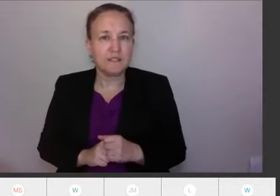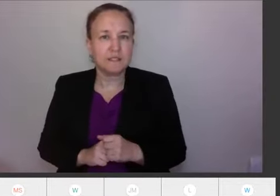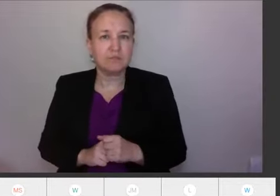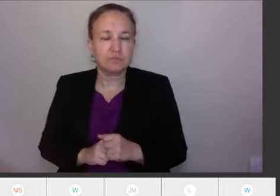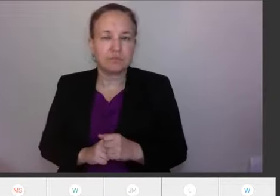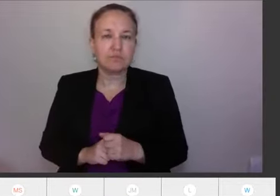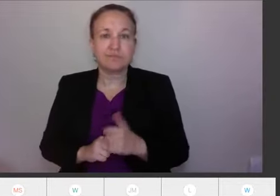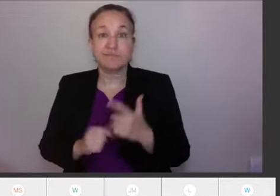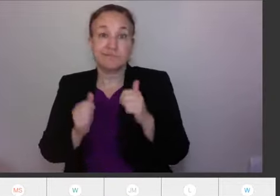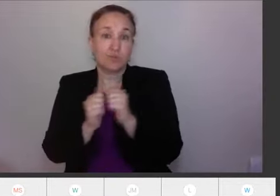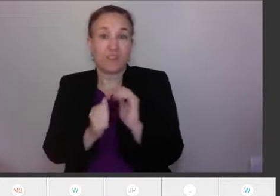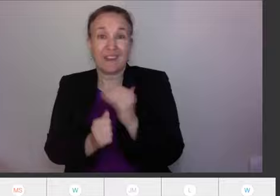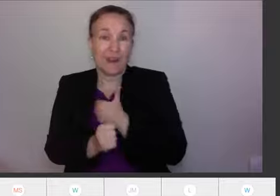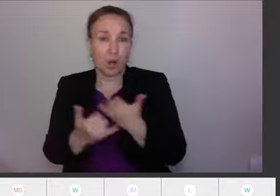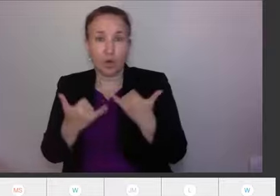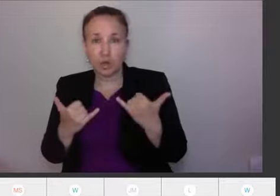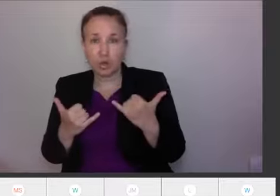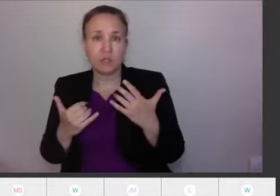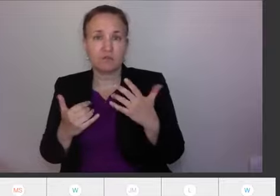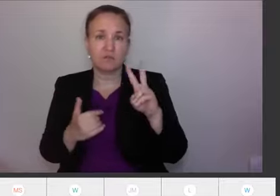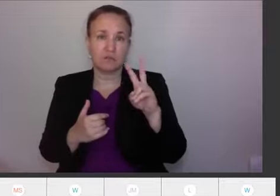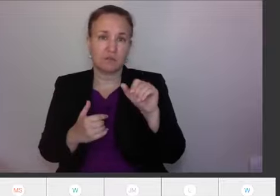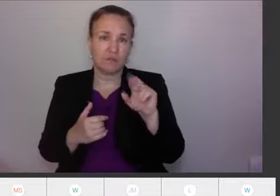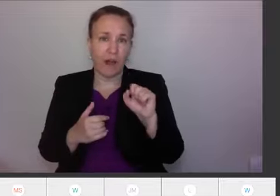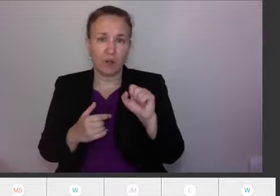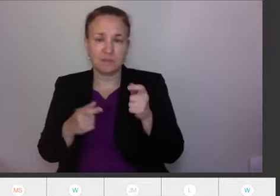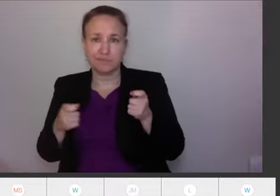our current level of virus suppression and the